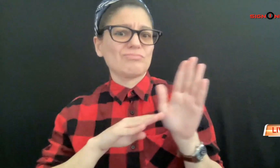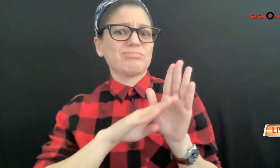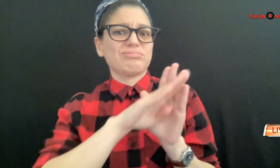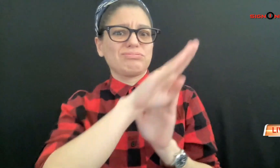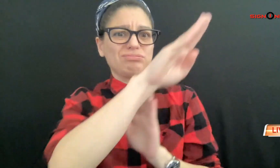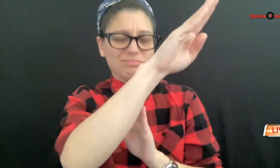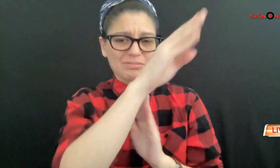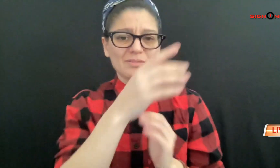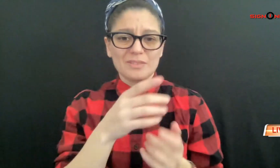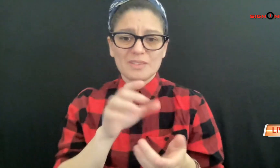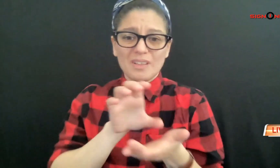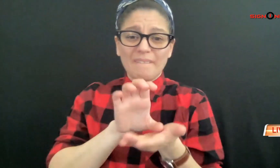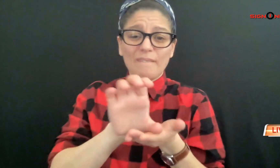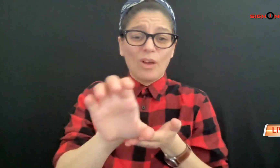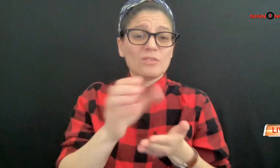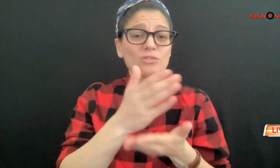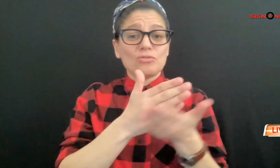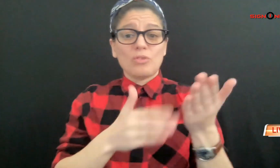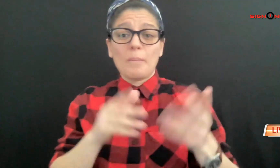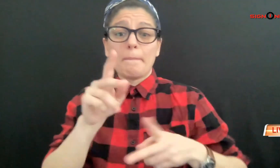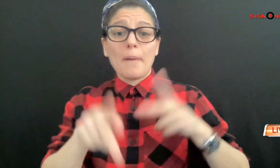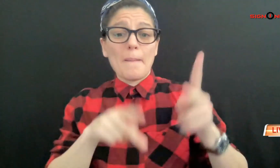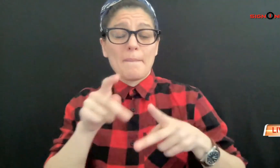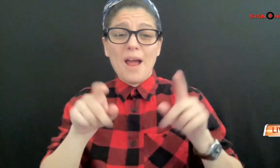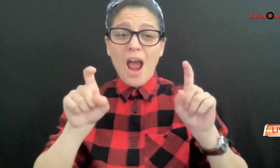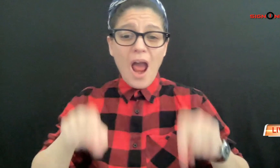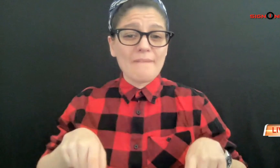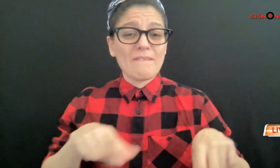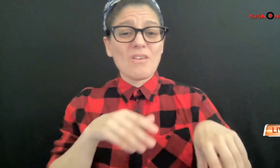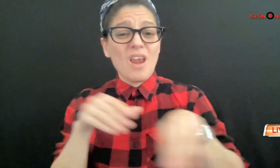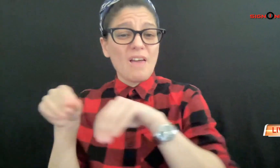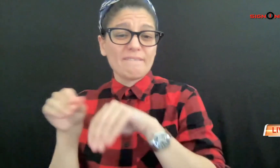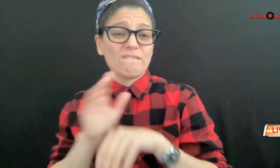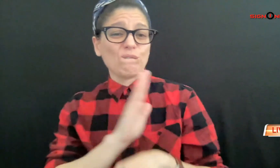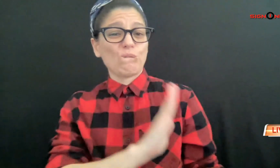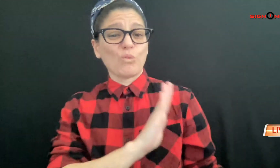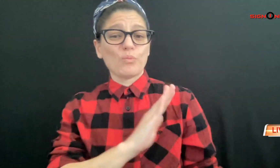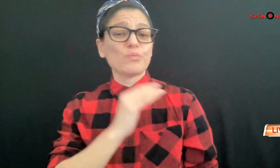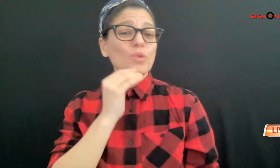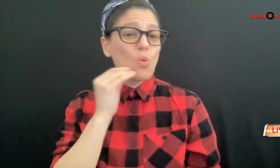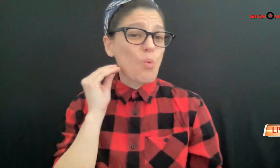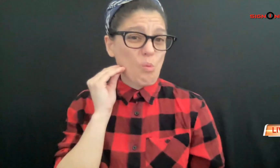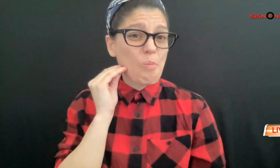with skyrocketing rents forcing some people to have to leave their homes